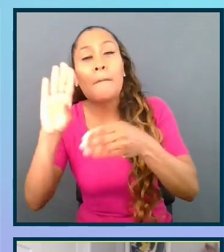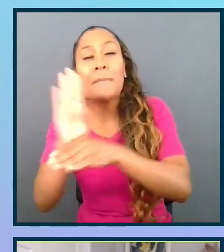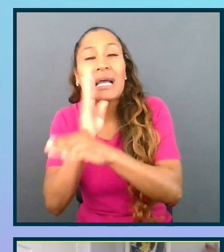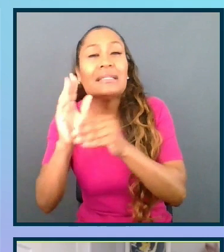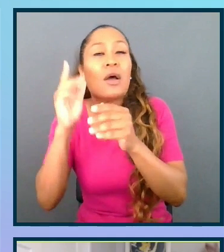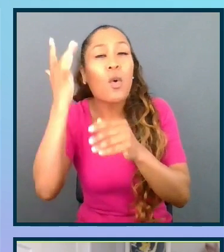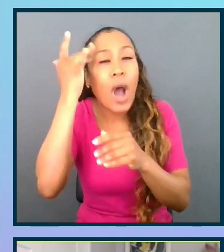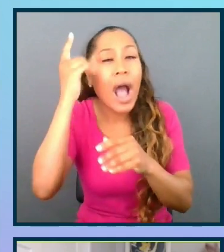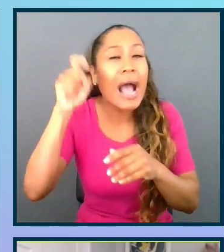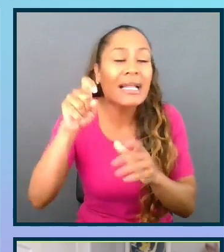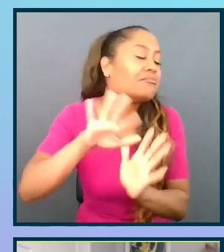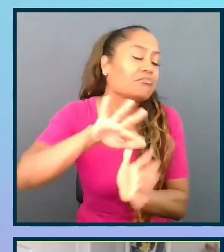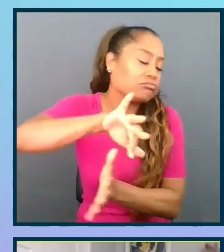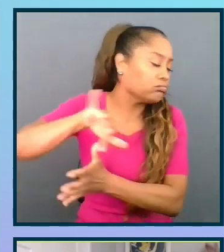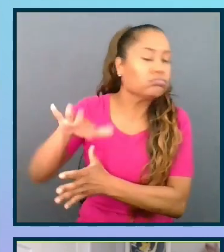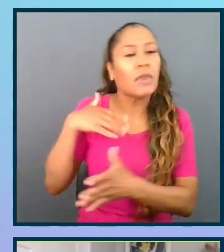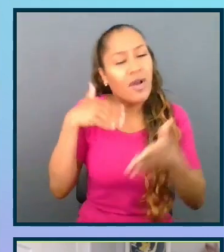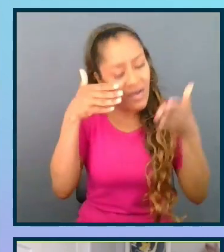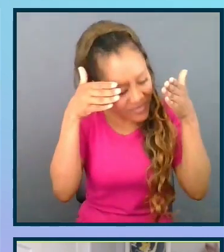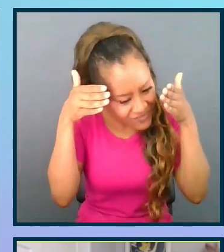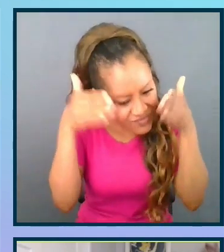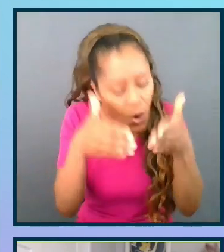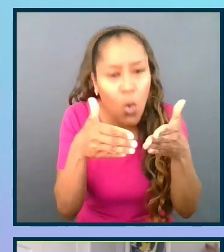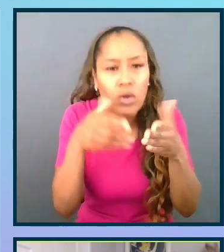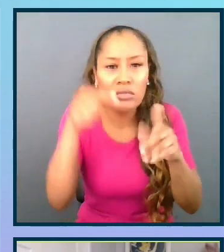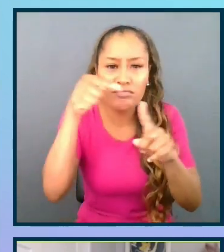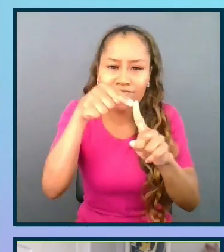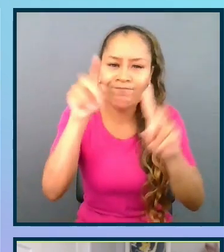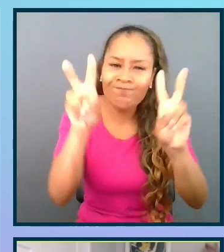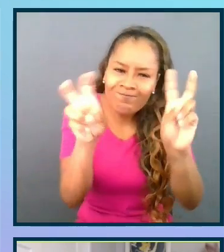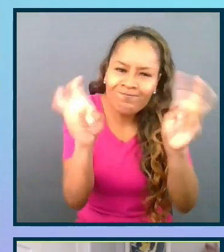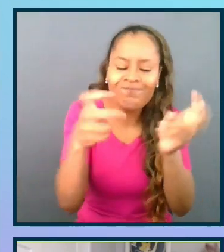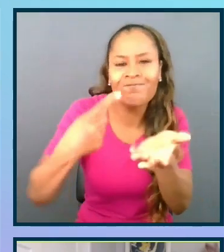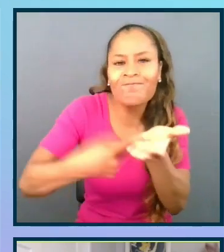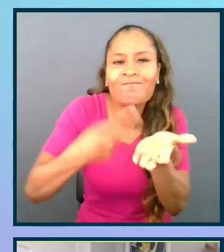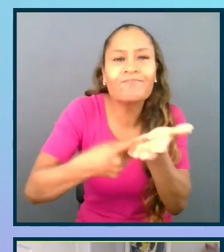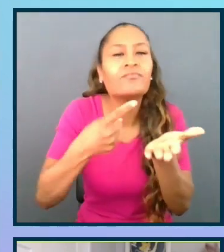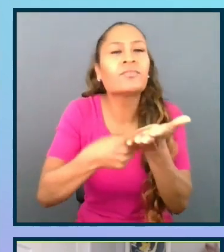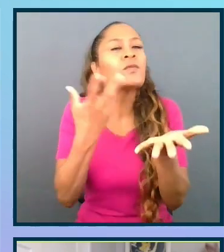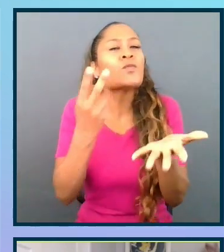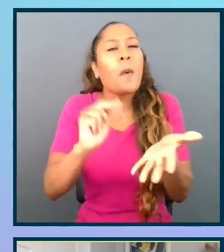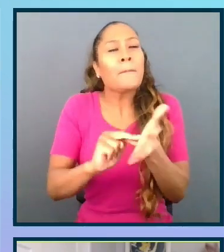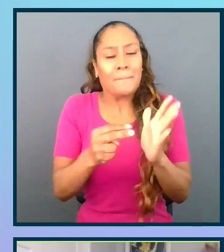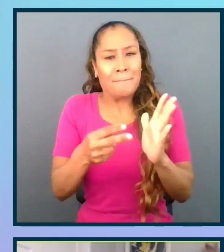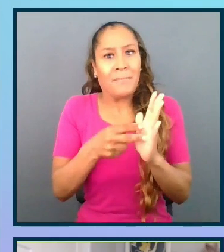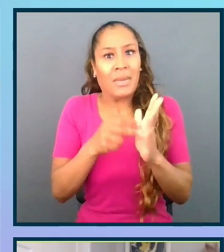largely because I wanna focus in on this subject, and talk about what it really means to do this type of work,